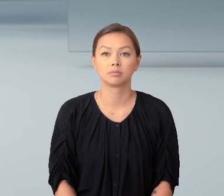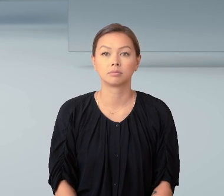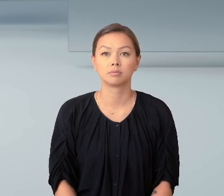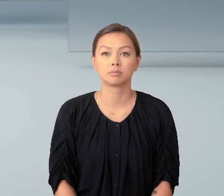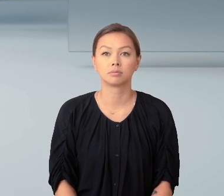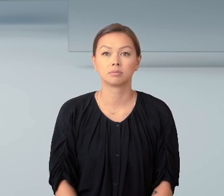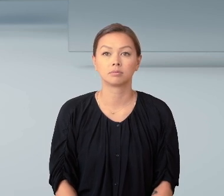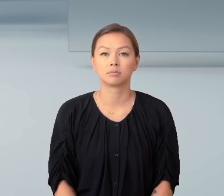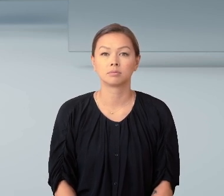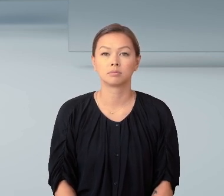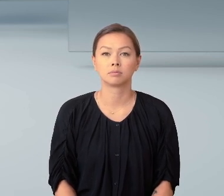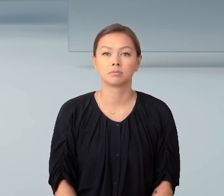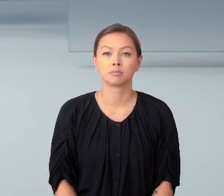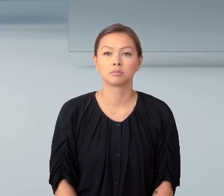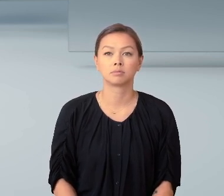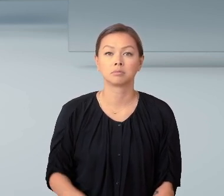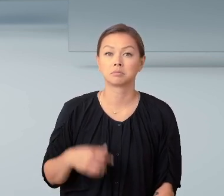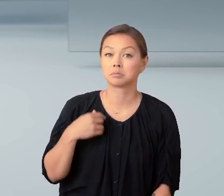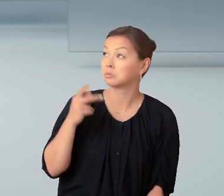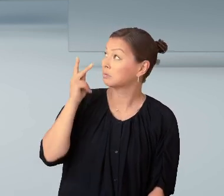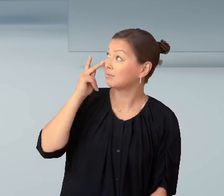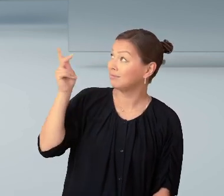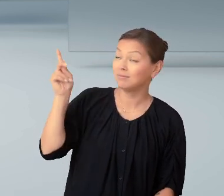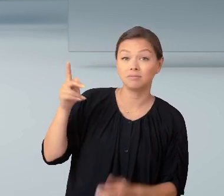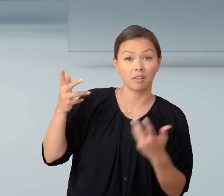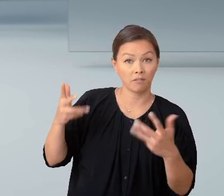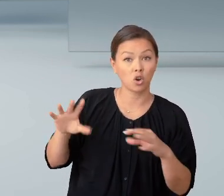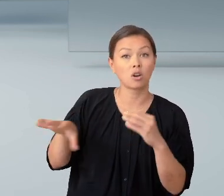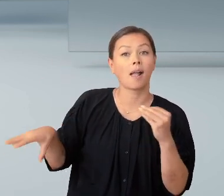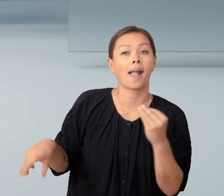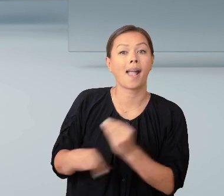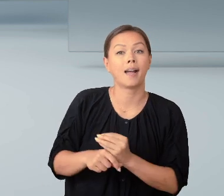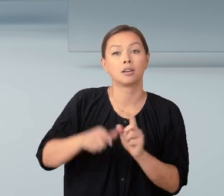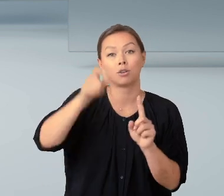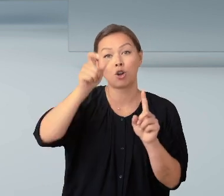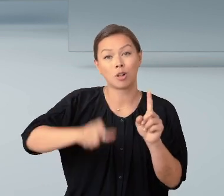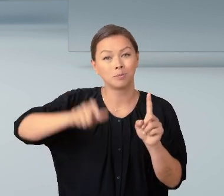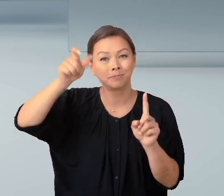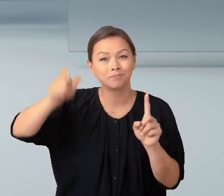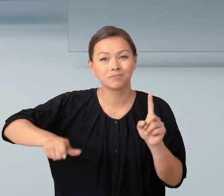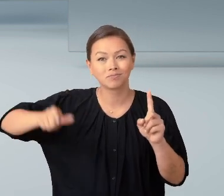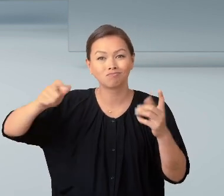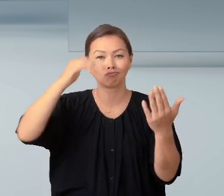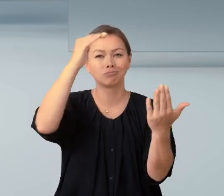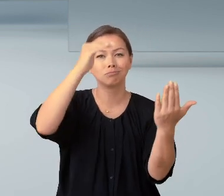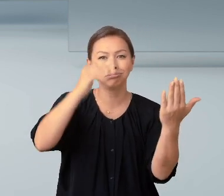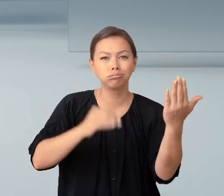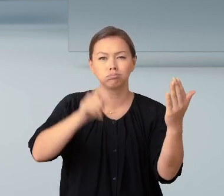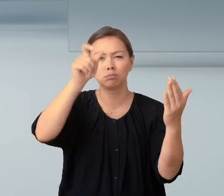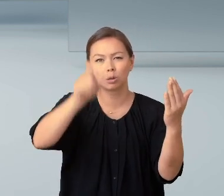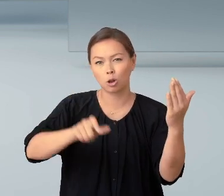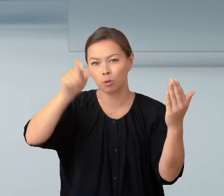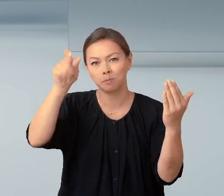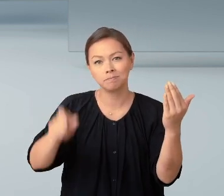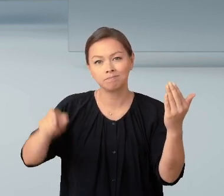can see, it's added additional columns. If I take a look at this, there's quite a rich amount of columns and data against this.